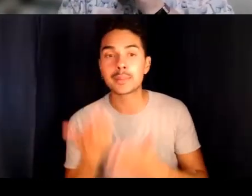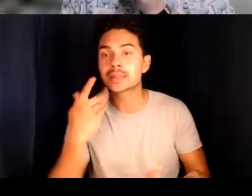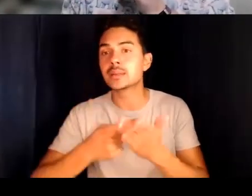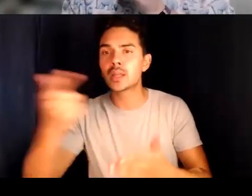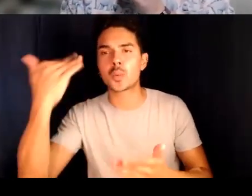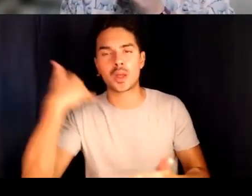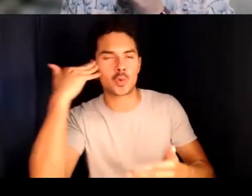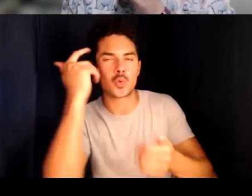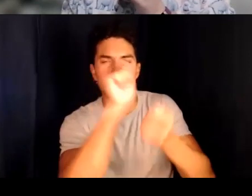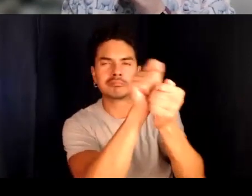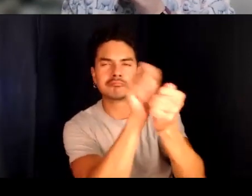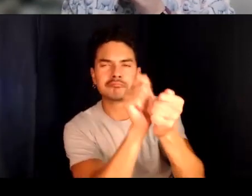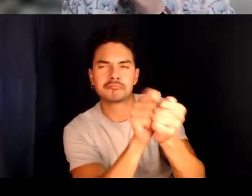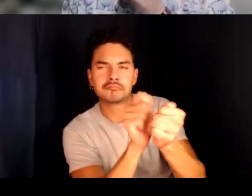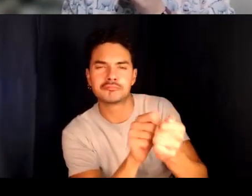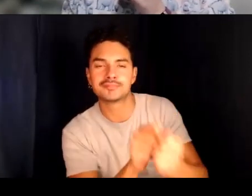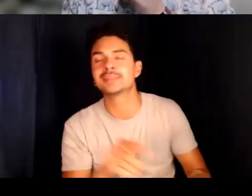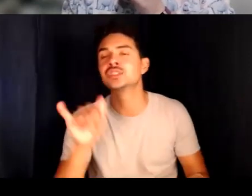So really getting to know somebody through out.